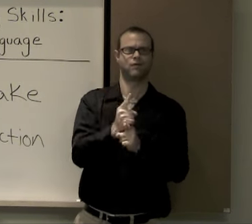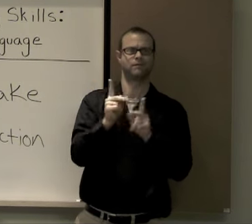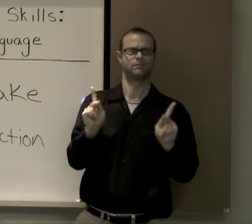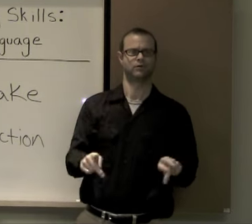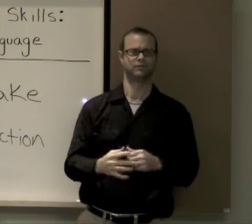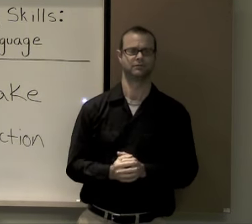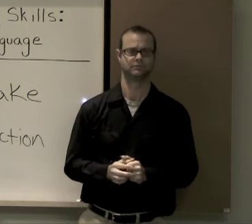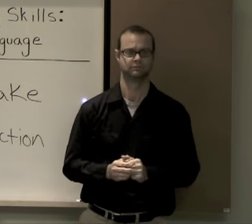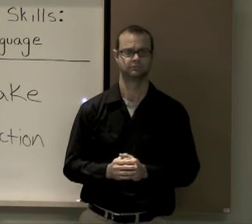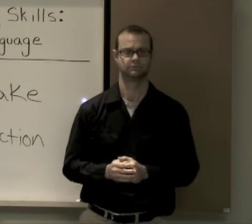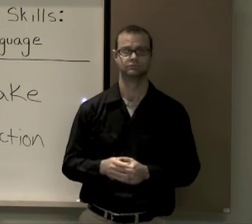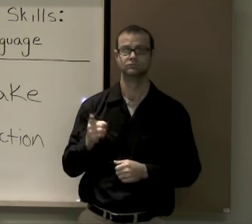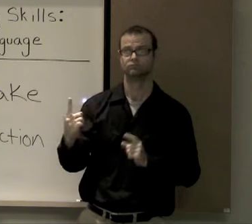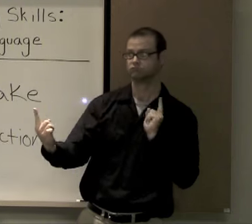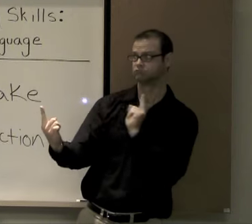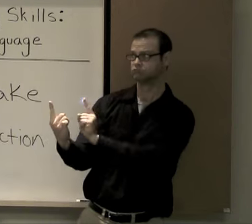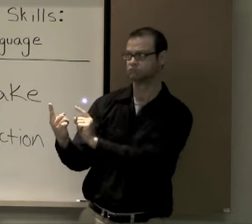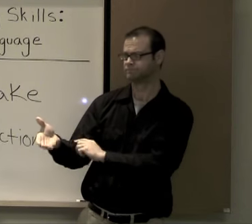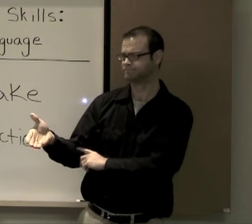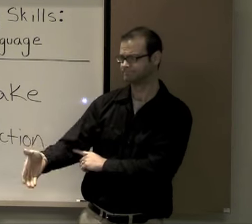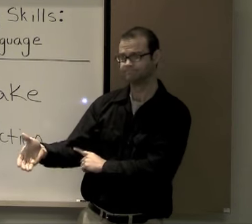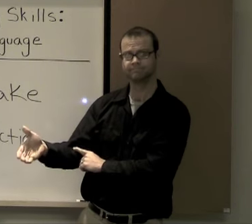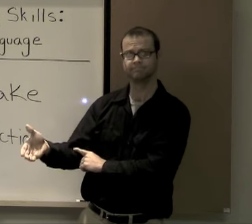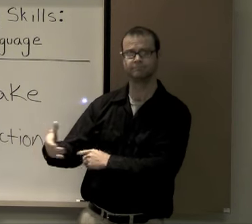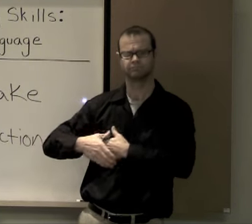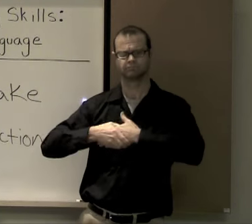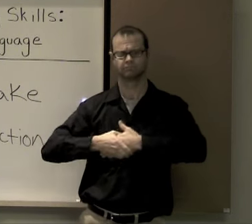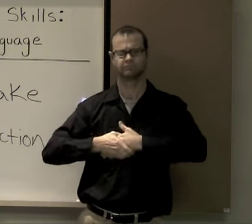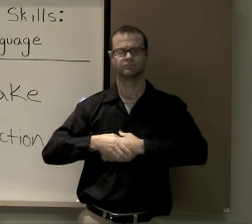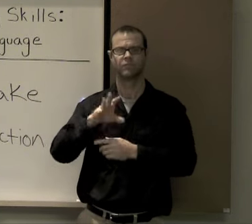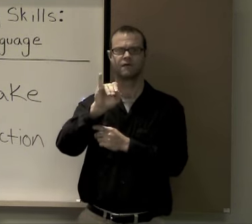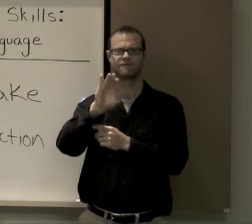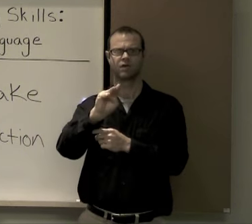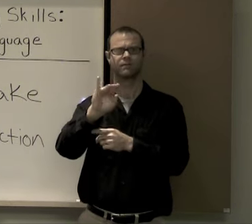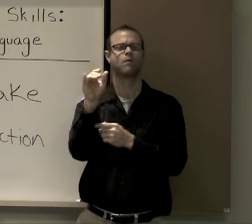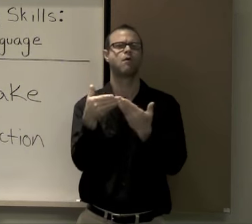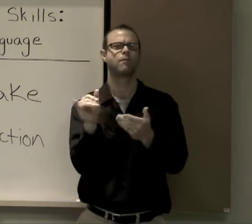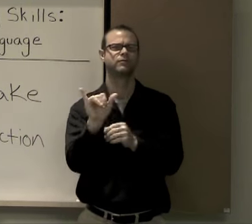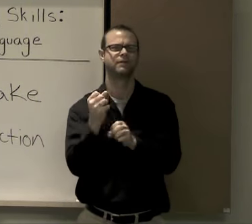but without hurting the other person. You would immediately introduce yourself by telling